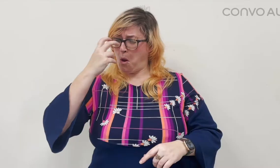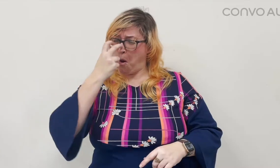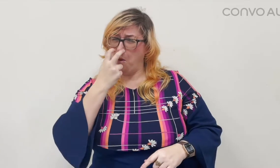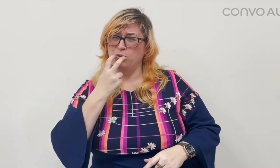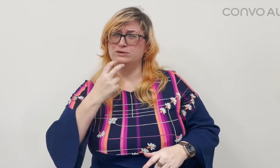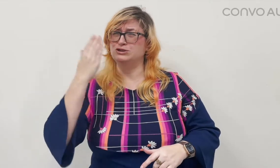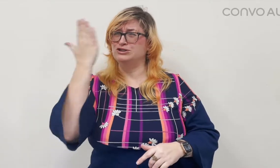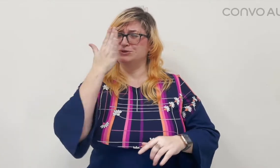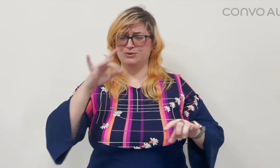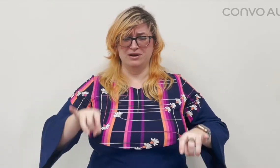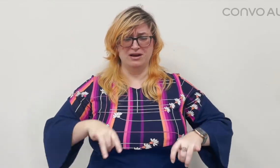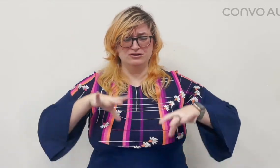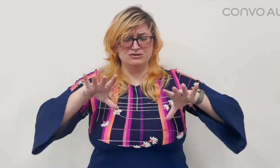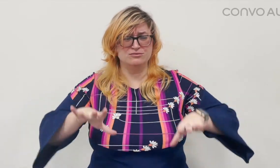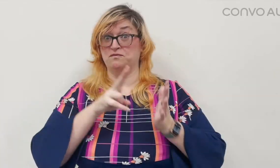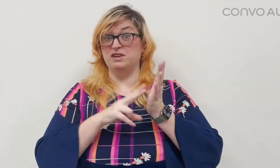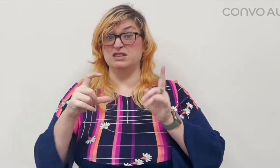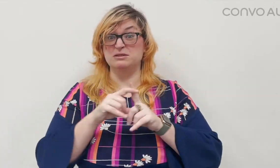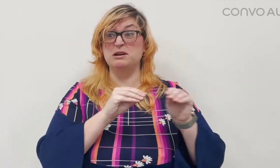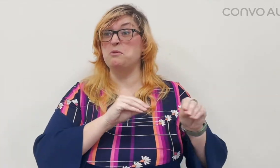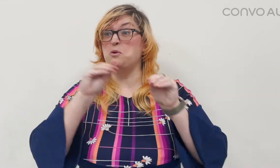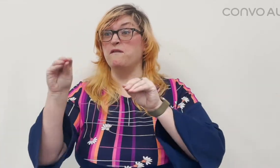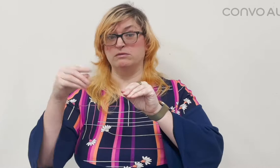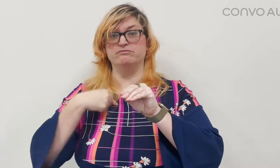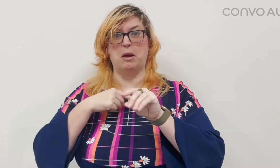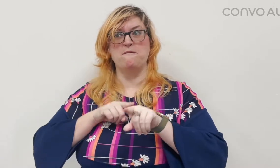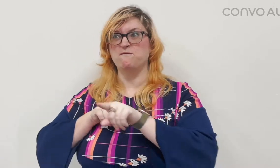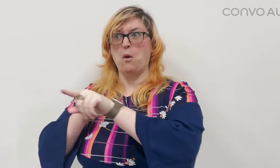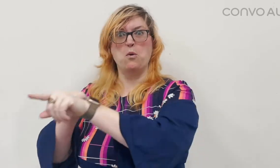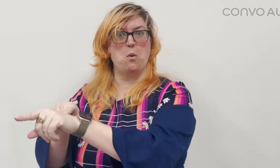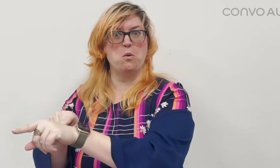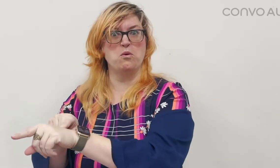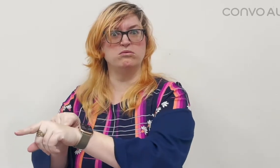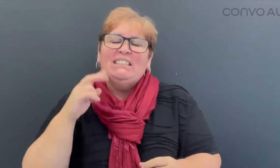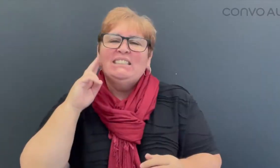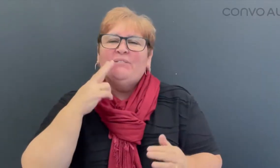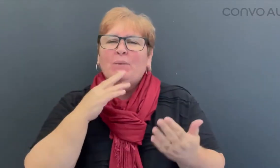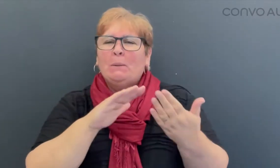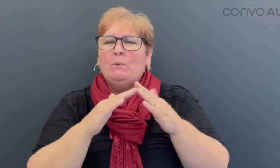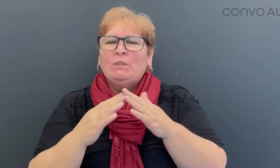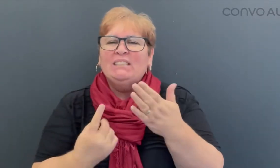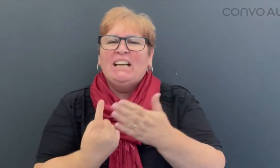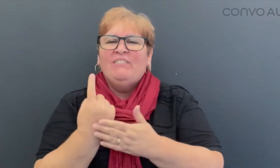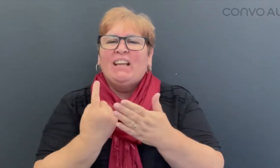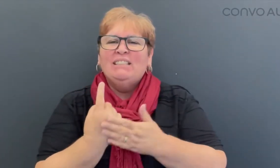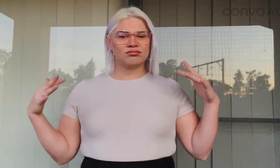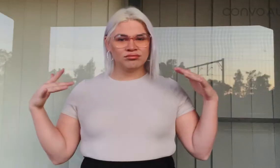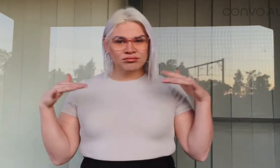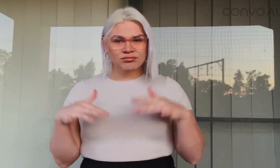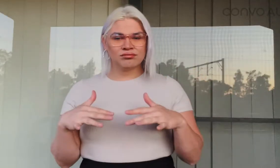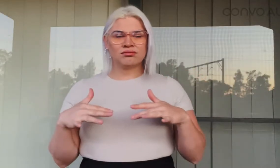Australia's oldest school for the deaf - VCD. I will follow wherever VCD moves to. Deaf community events and gatherings.